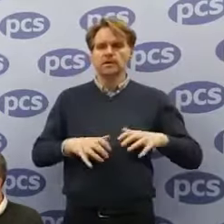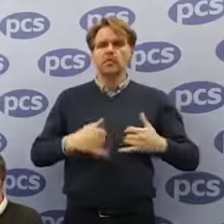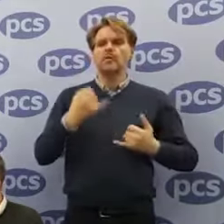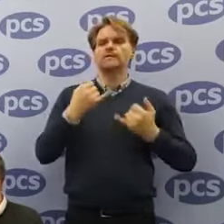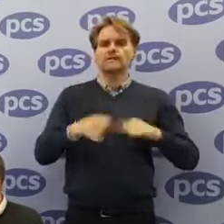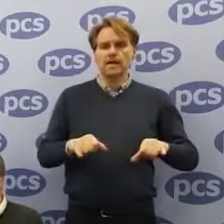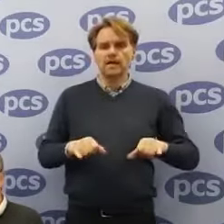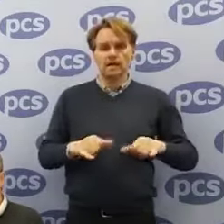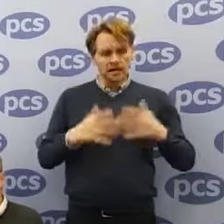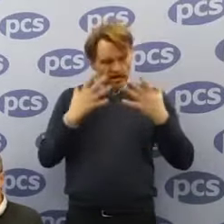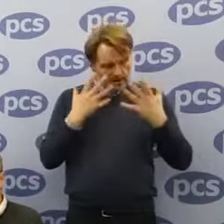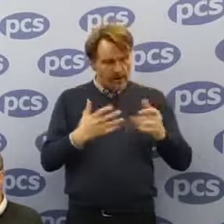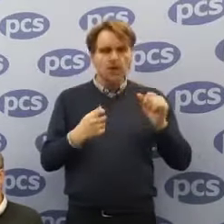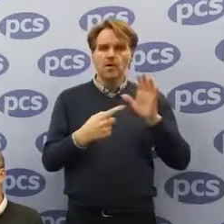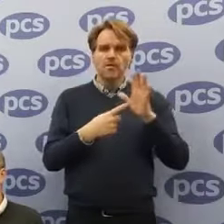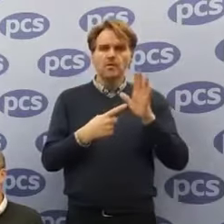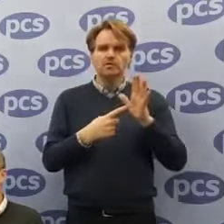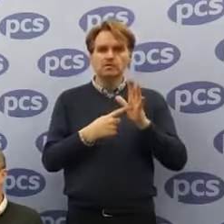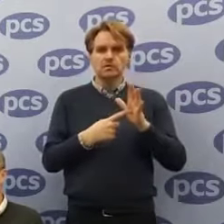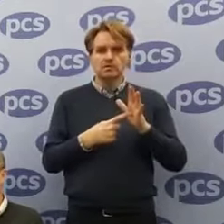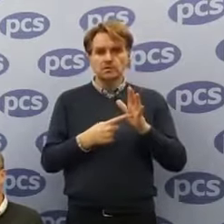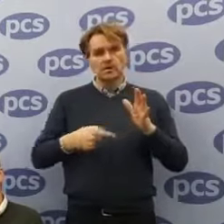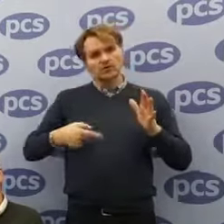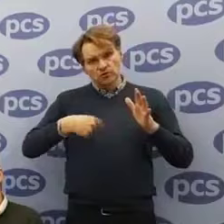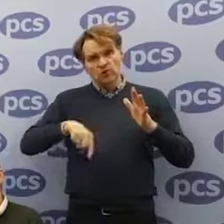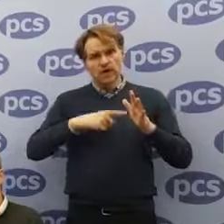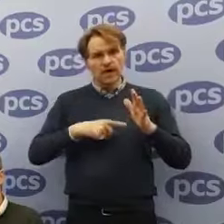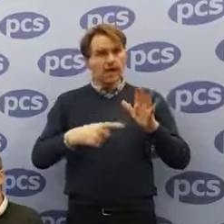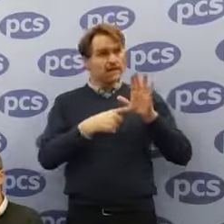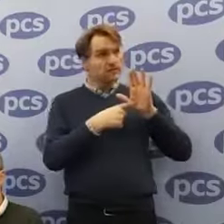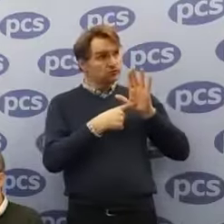true, so now more than ever we have to show them they can't take us for granted